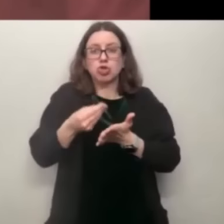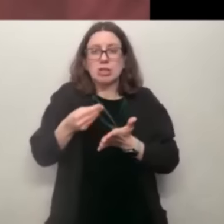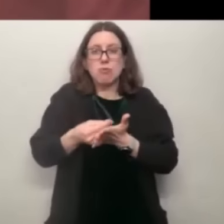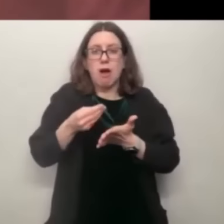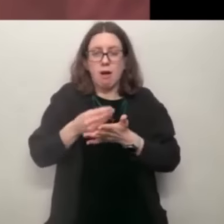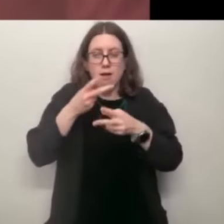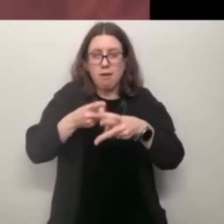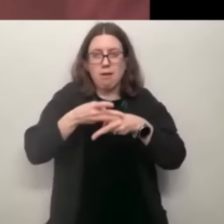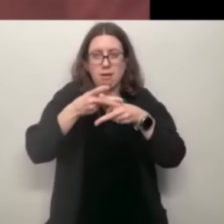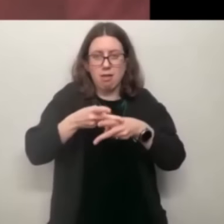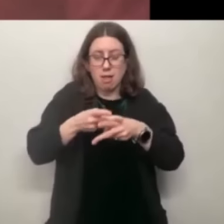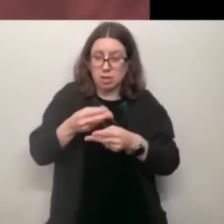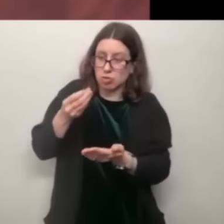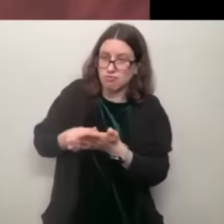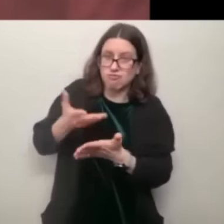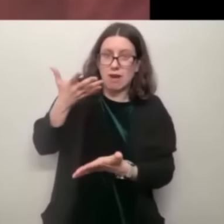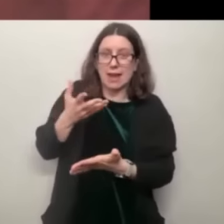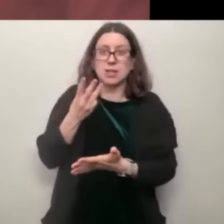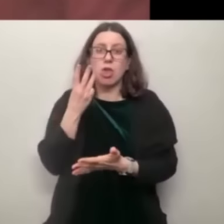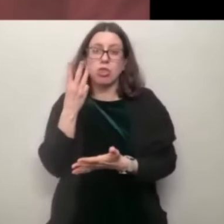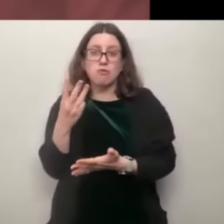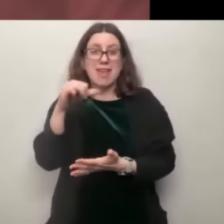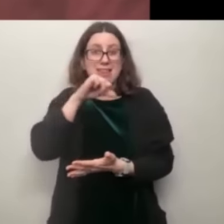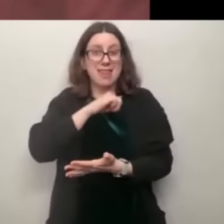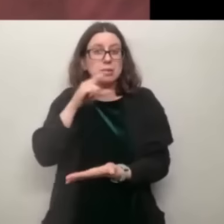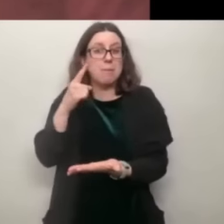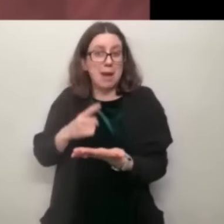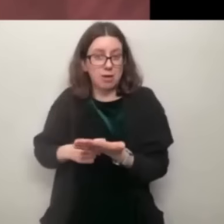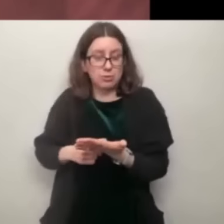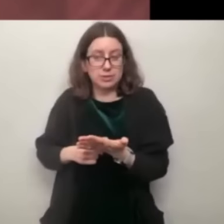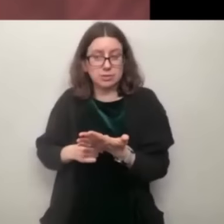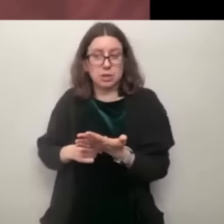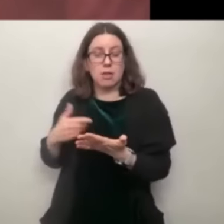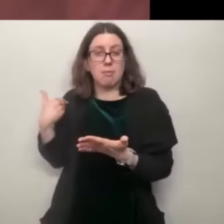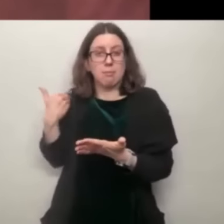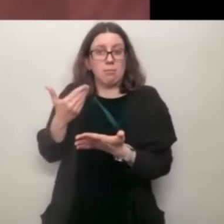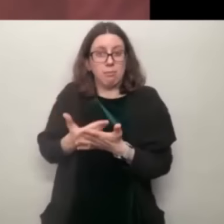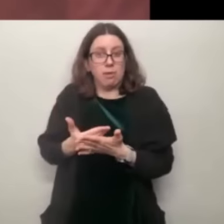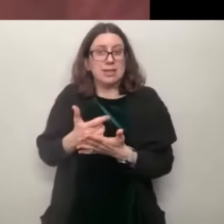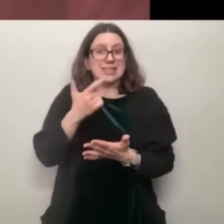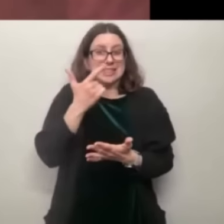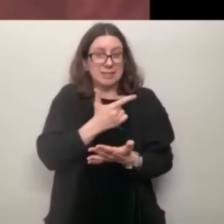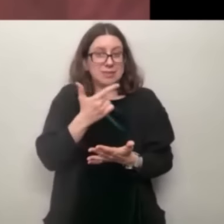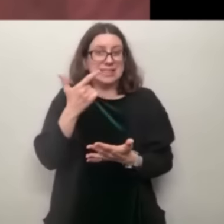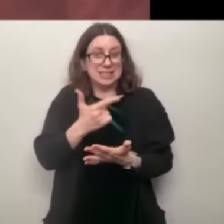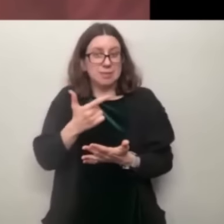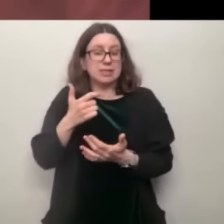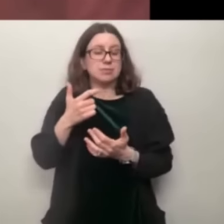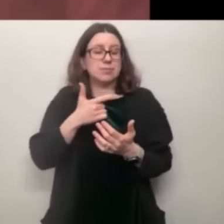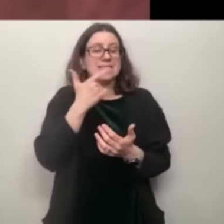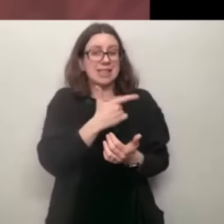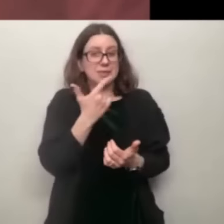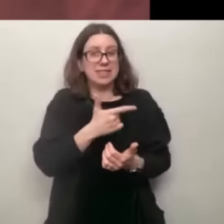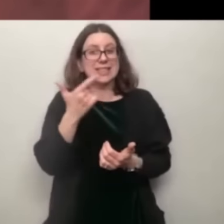for the bridge's construction. In 1776, an act of parliament was passed, enabling the bridge to be built.